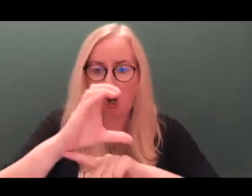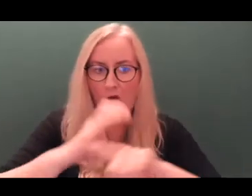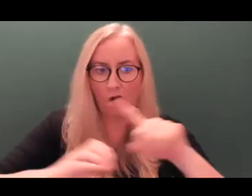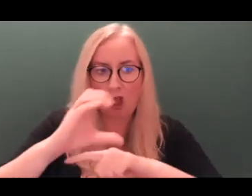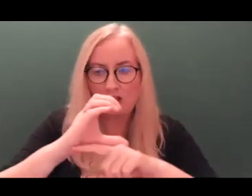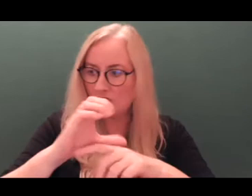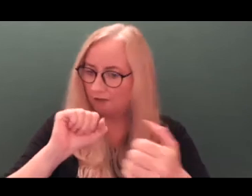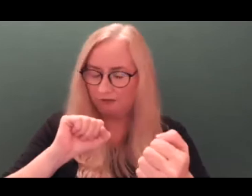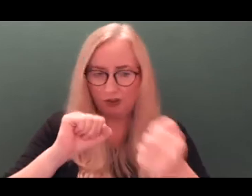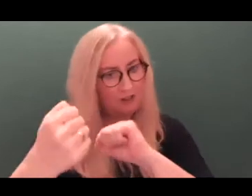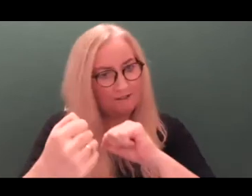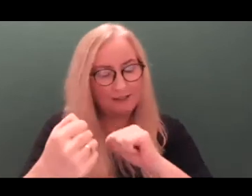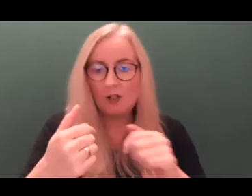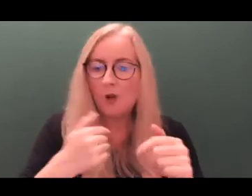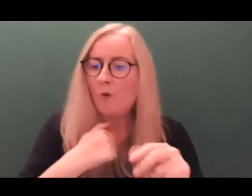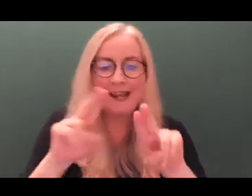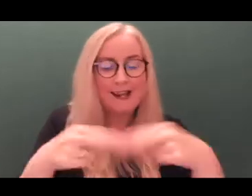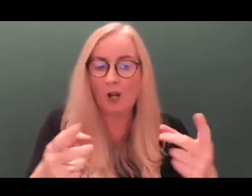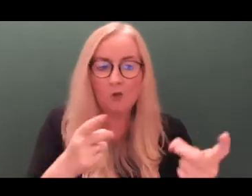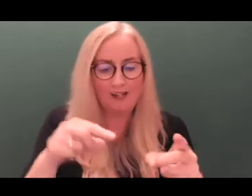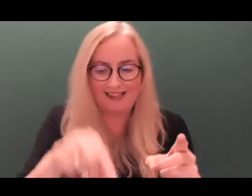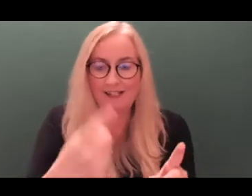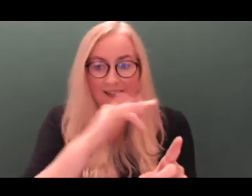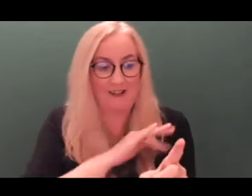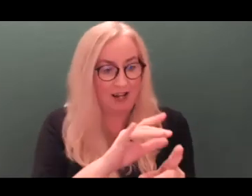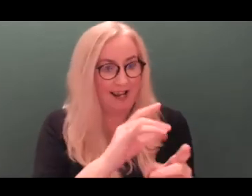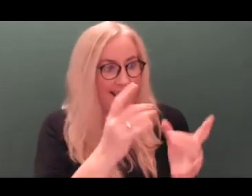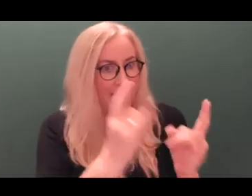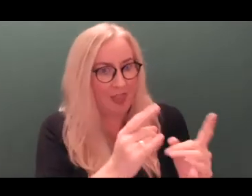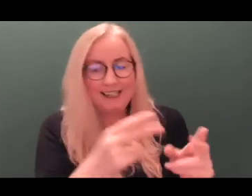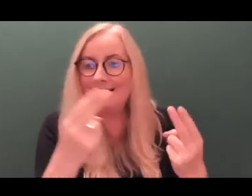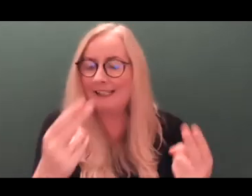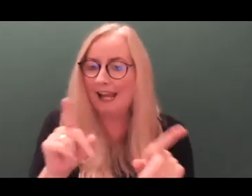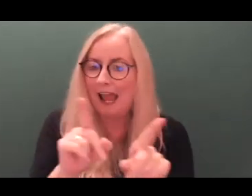So we can't do this alone in the Health Services so, there needs to be campaigns about all of these